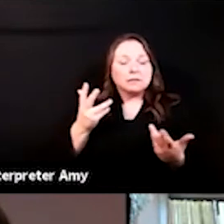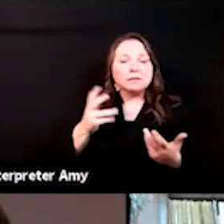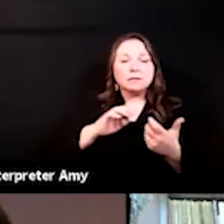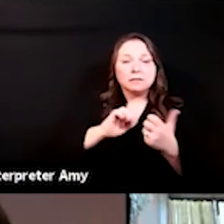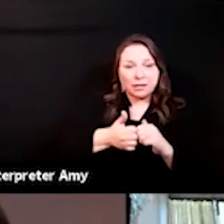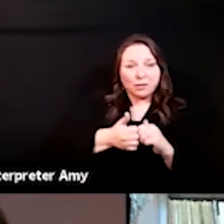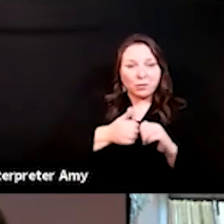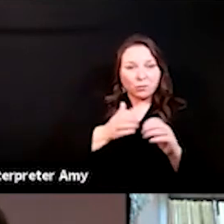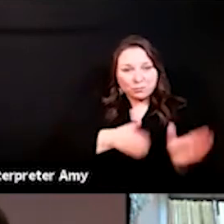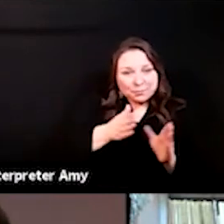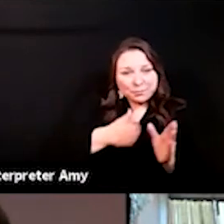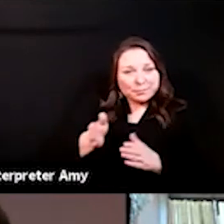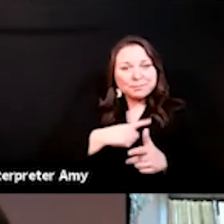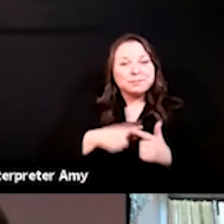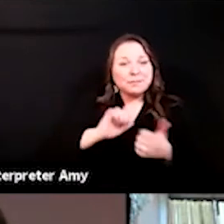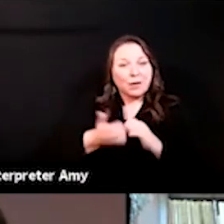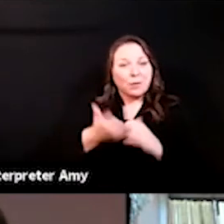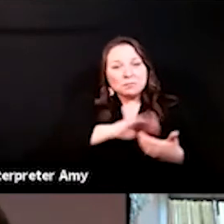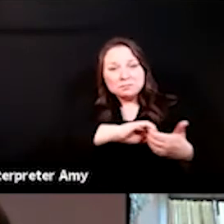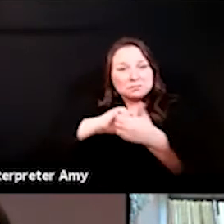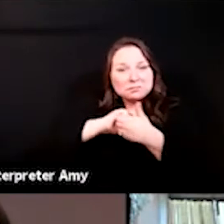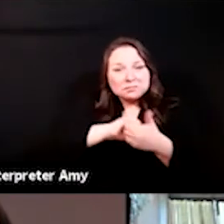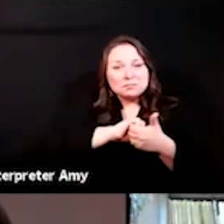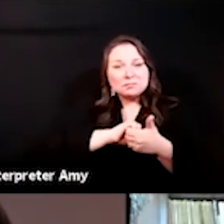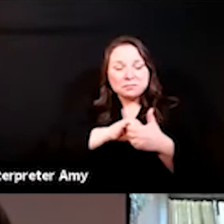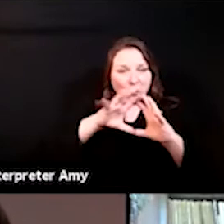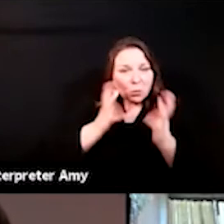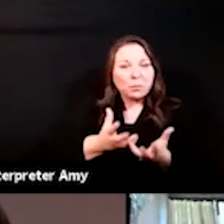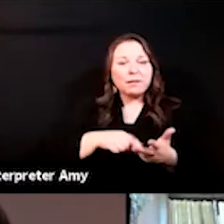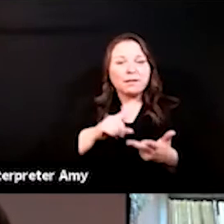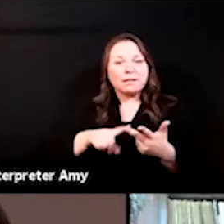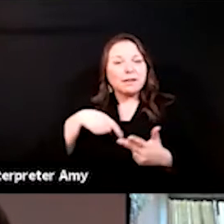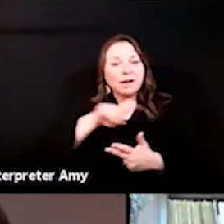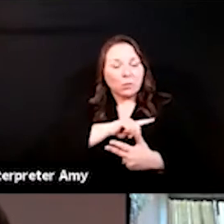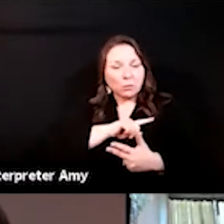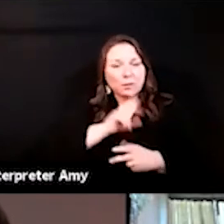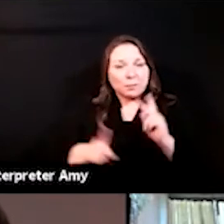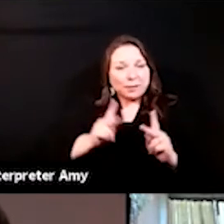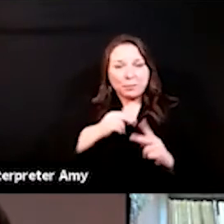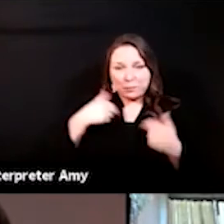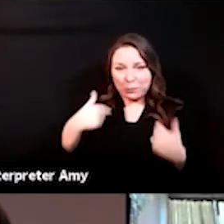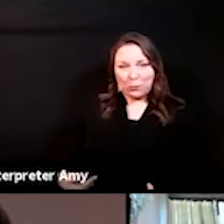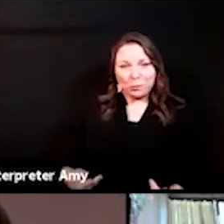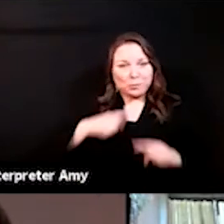. THE BIG LESSONS ARE ABOUT HOW WE PREPARE, HOW WE COLLABORATE GLOBALLY AND HOW WE AS SOCIETIES AND HUMAN